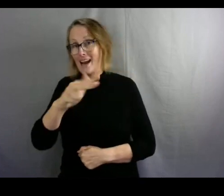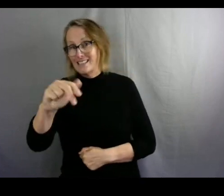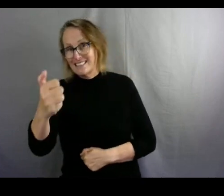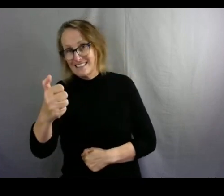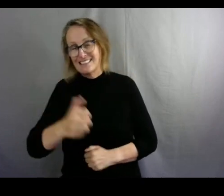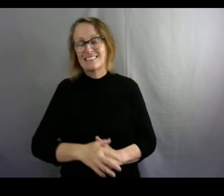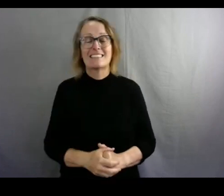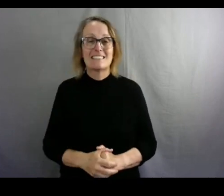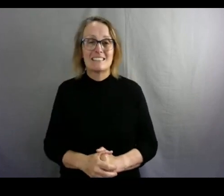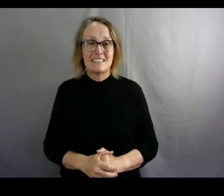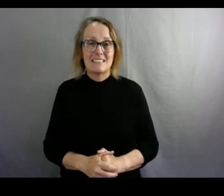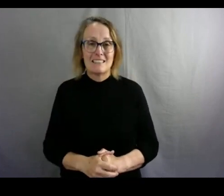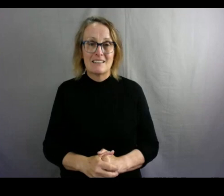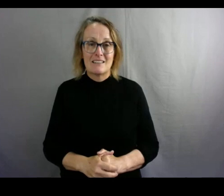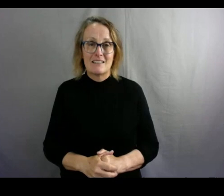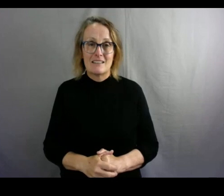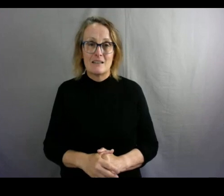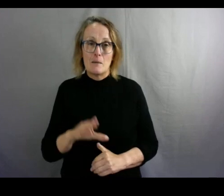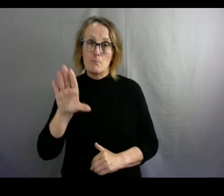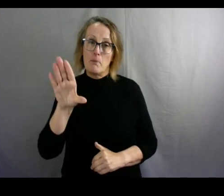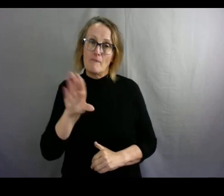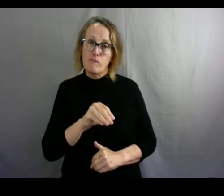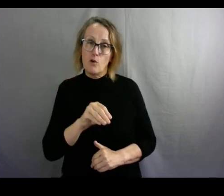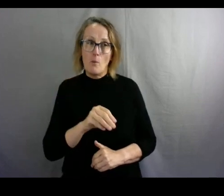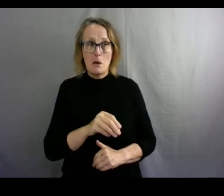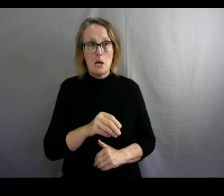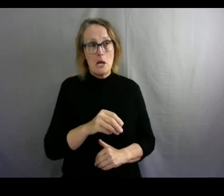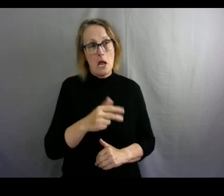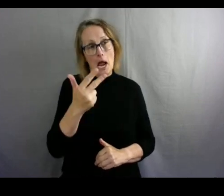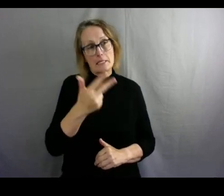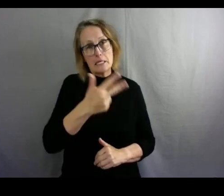But all from '86 to the first trip to Tahiti,